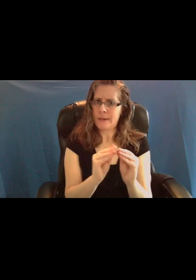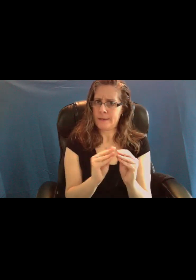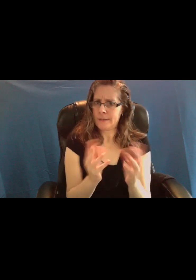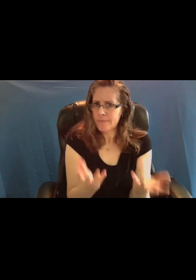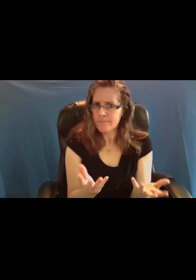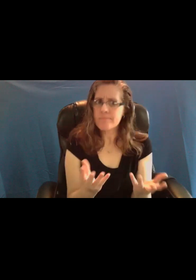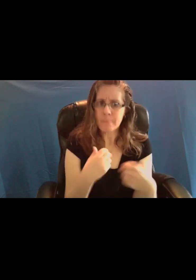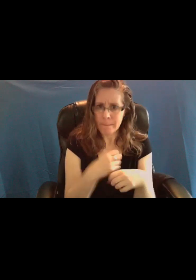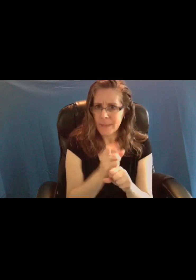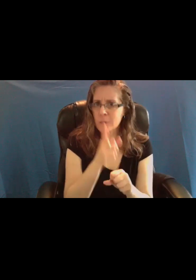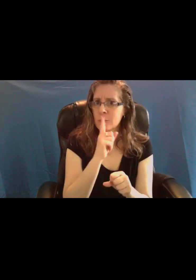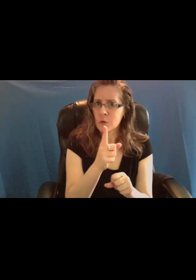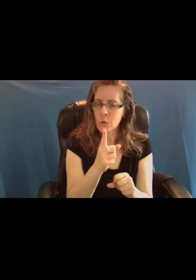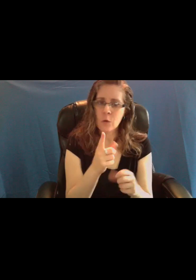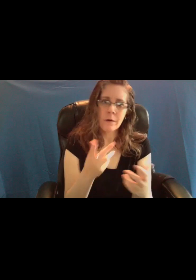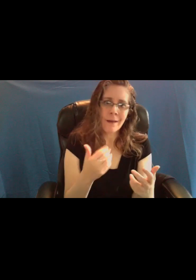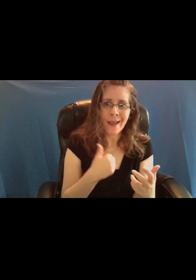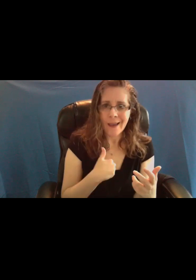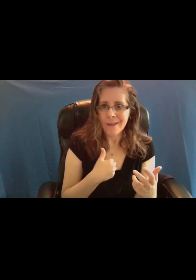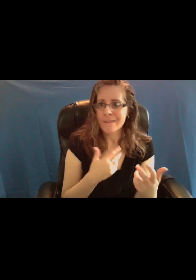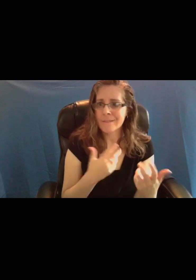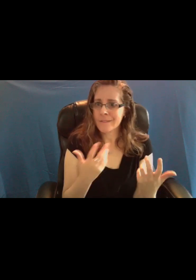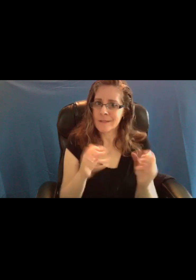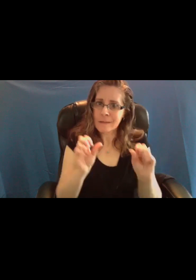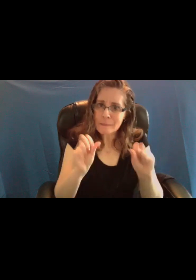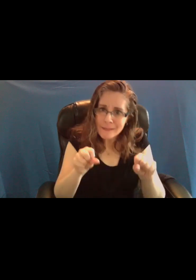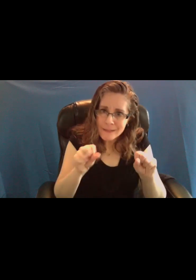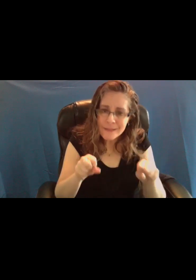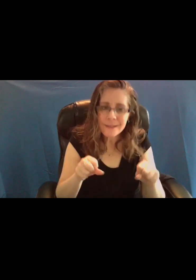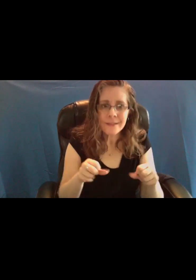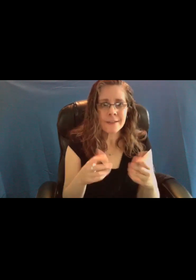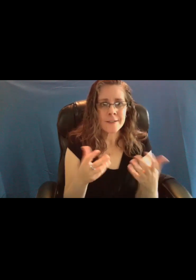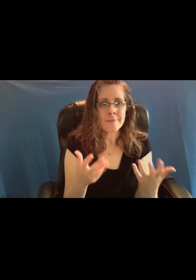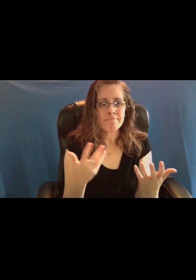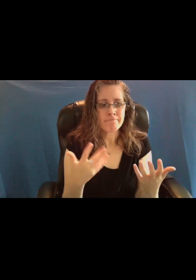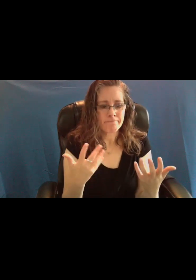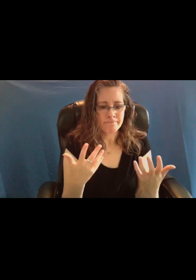systems have the capacity to, you know, link to hearing aids or